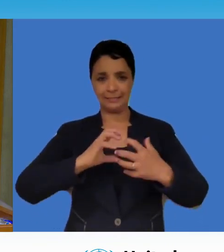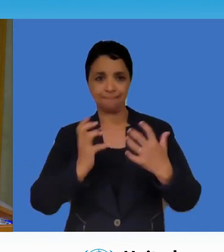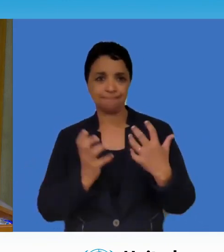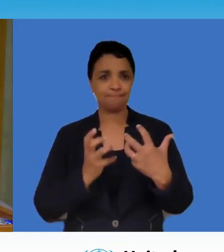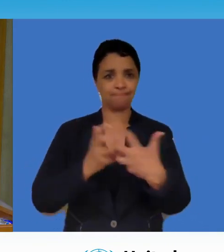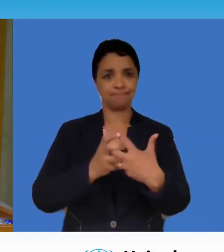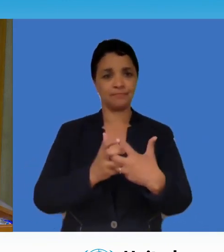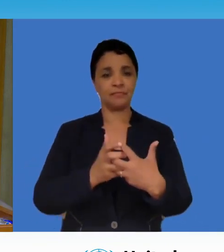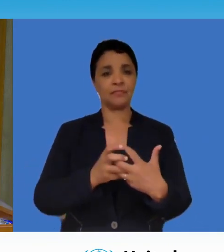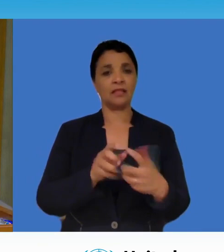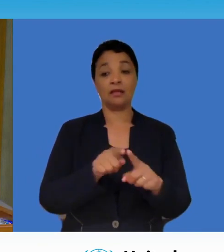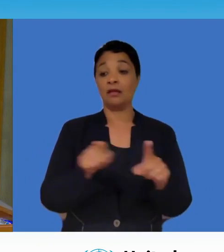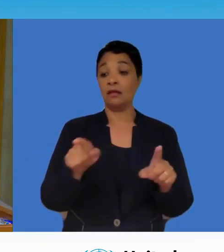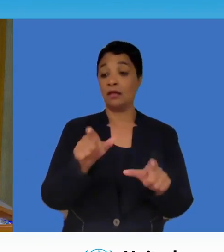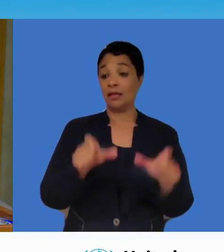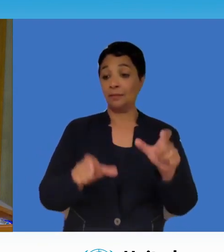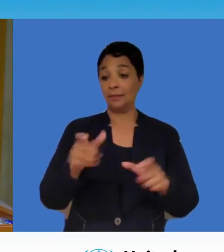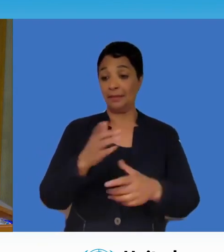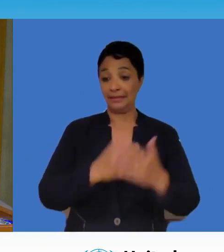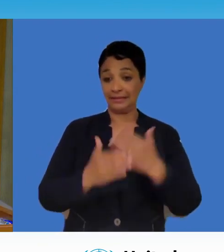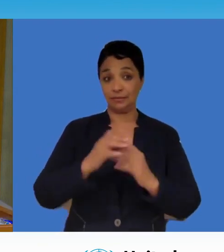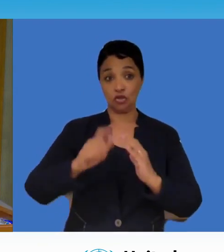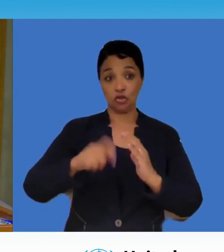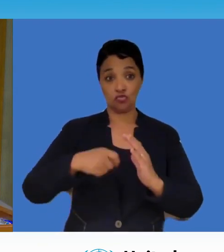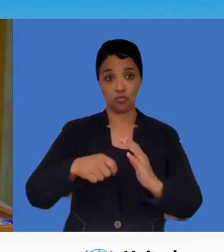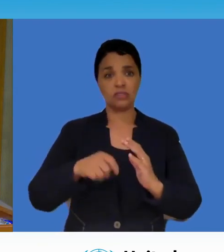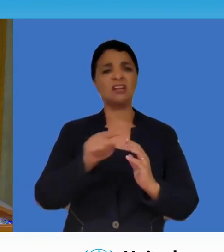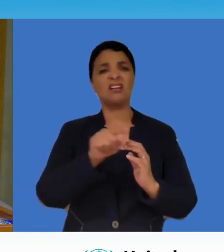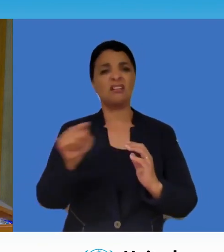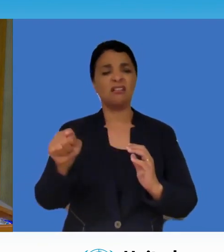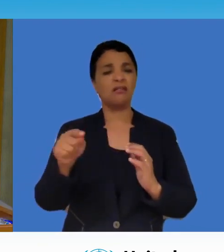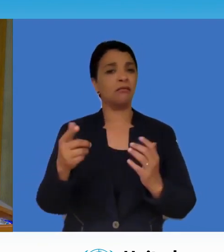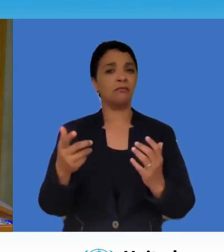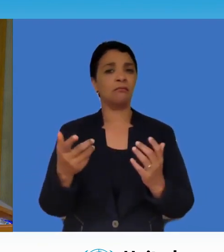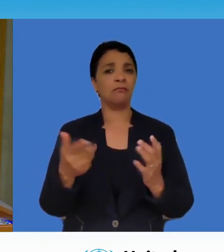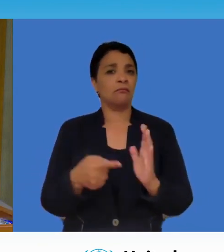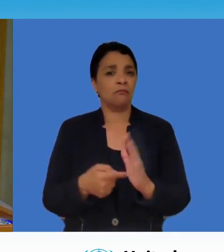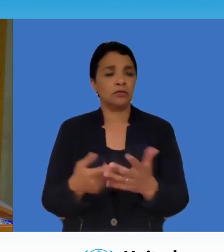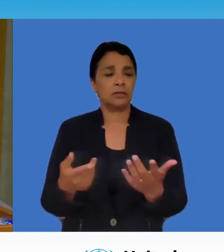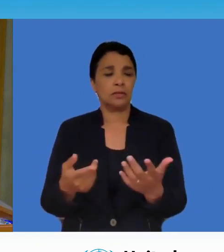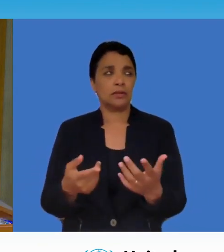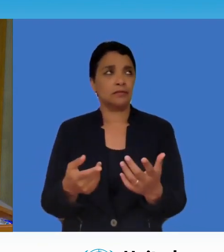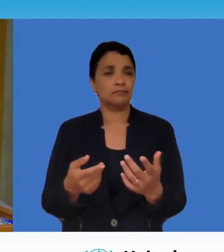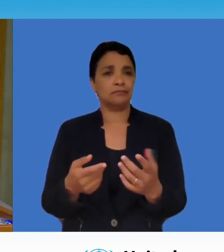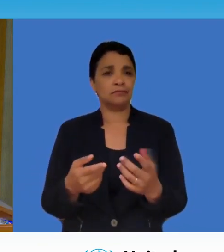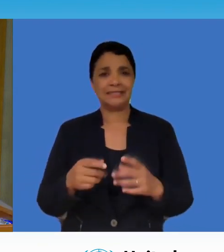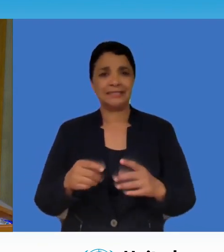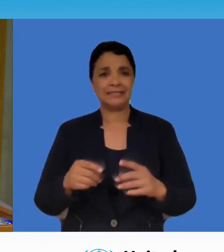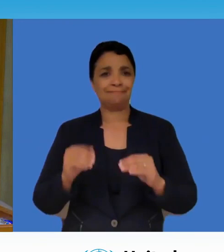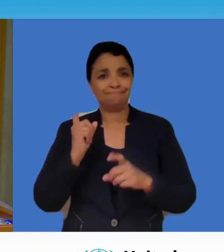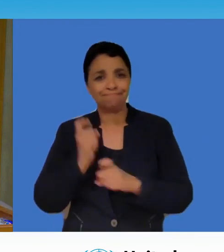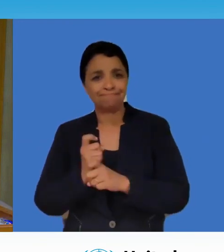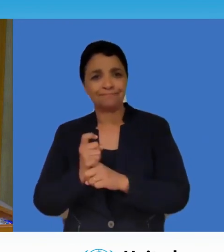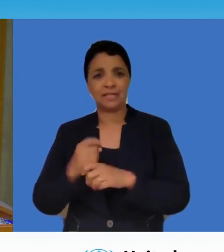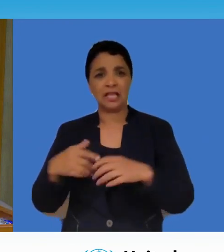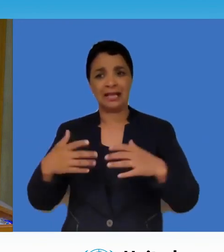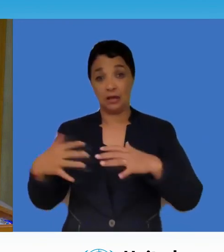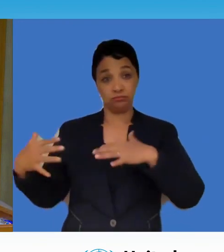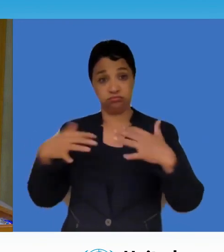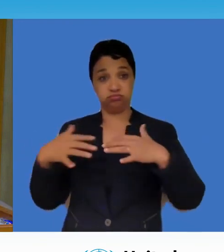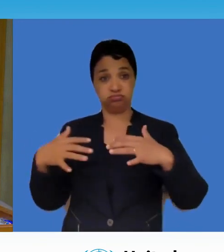adapted to better serve people uh with disability who are some difficulties to move away from the